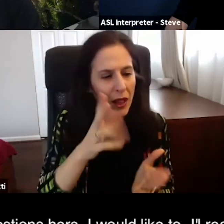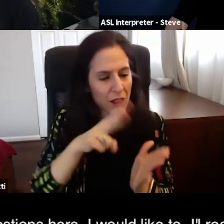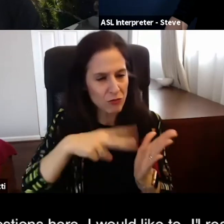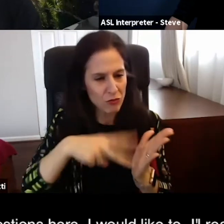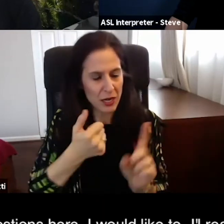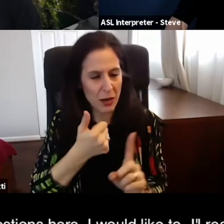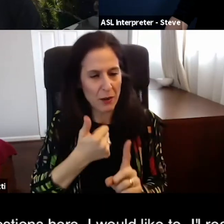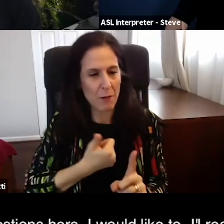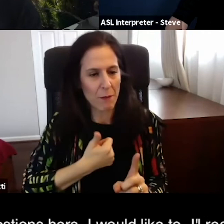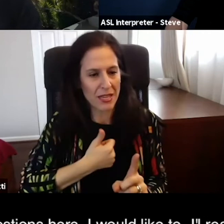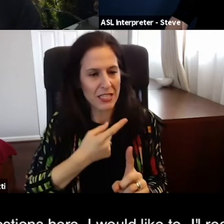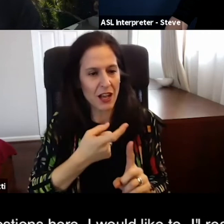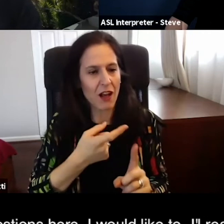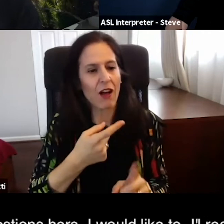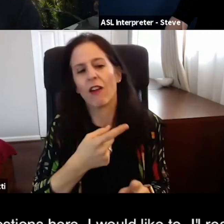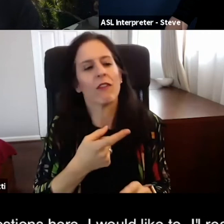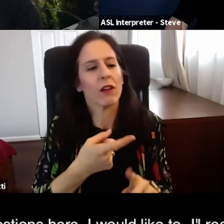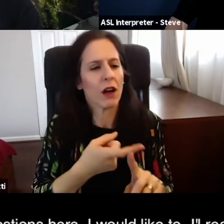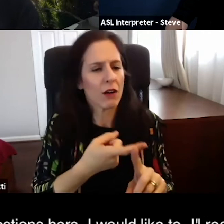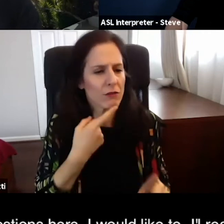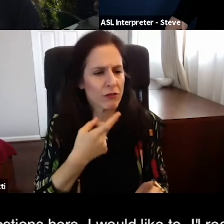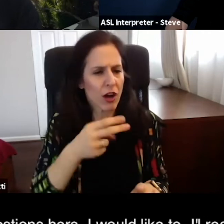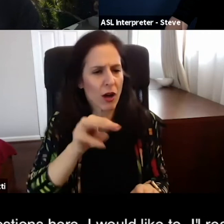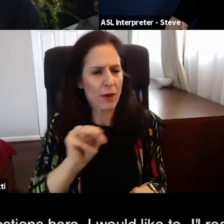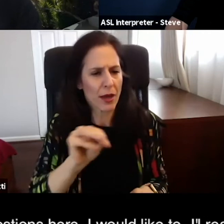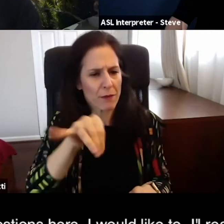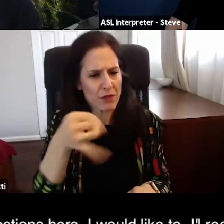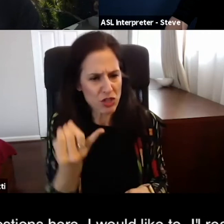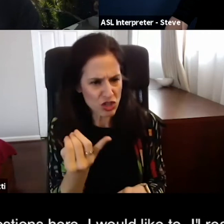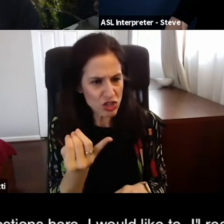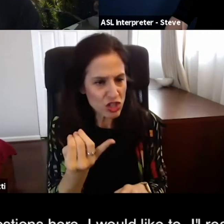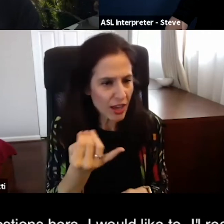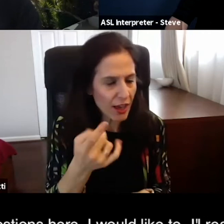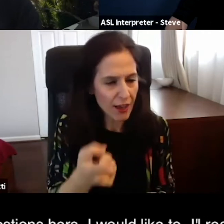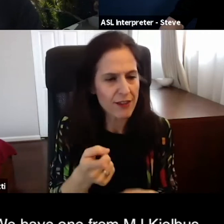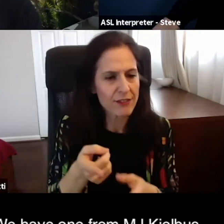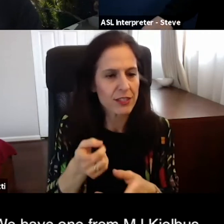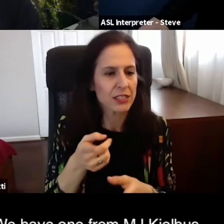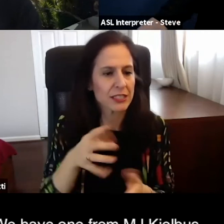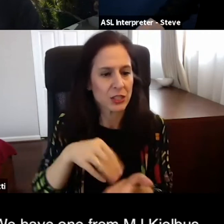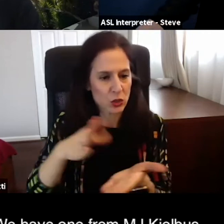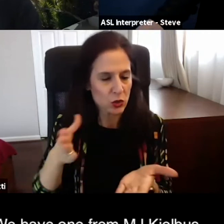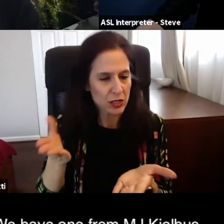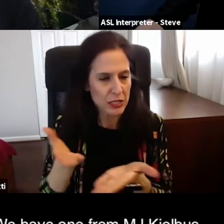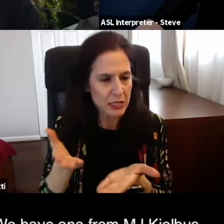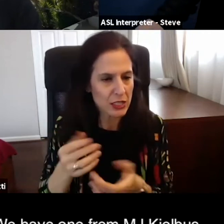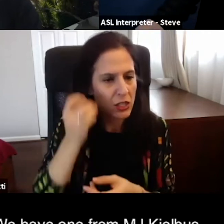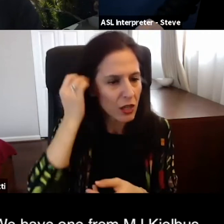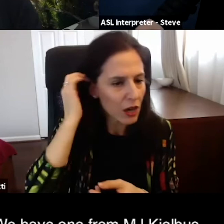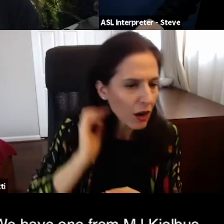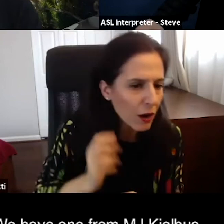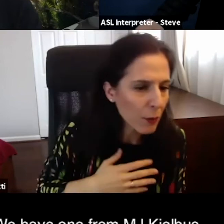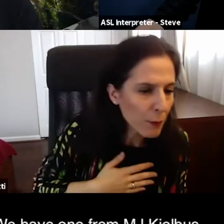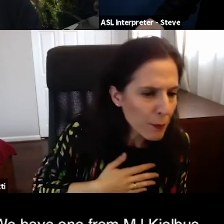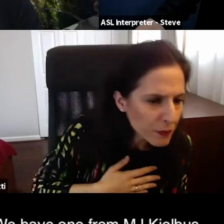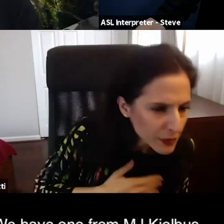more questions here i would like to read them out loud myself we have one from mj kielbas